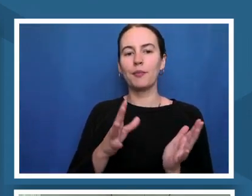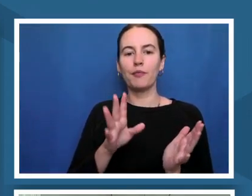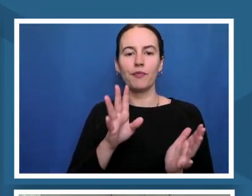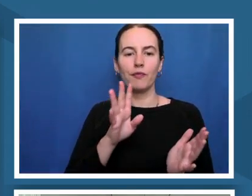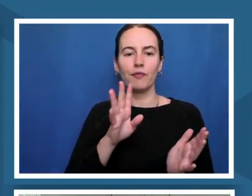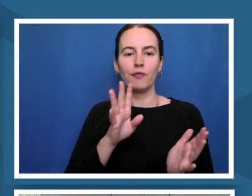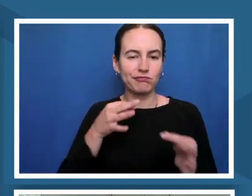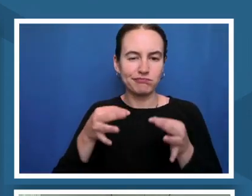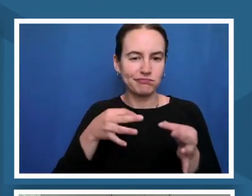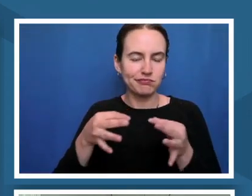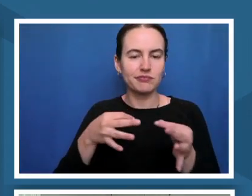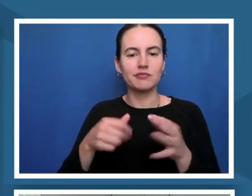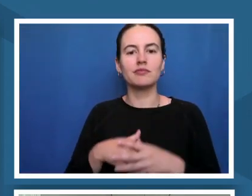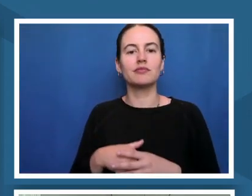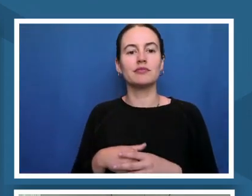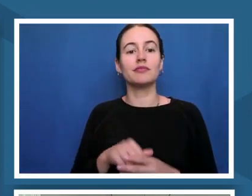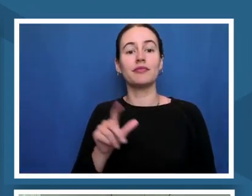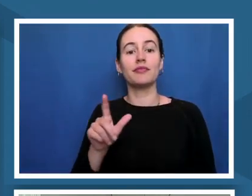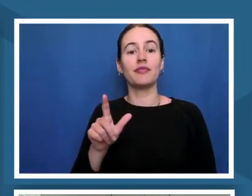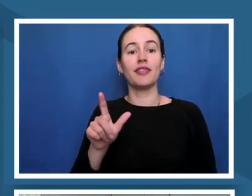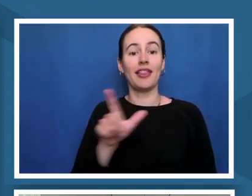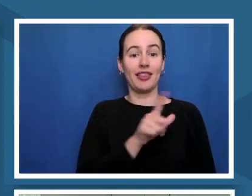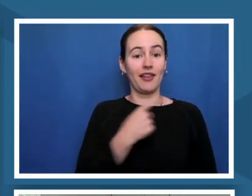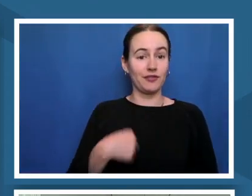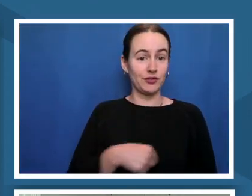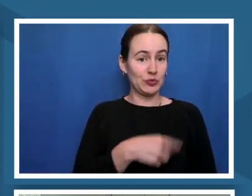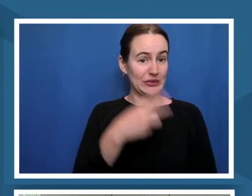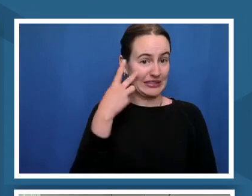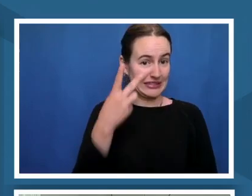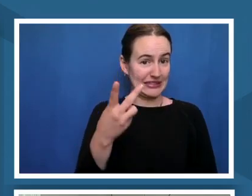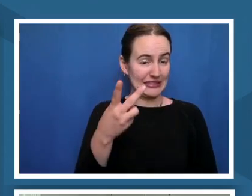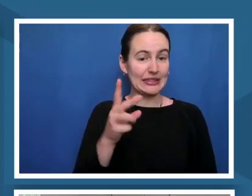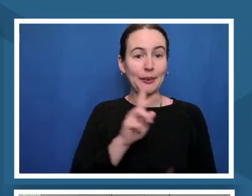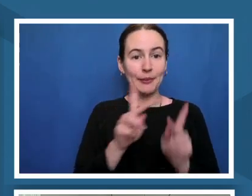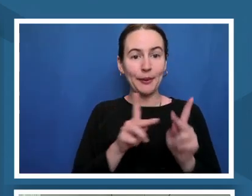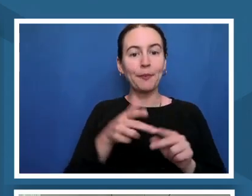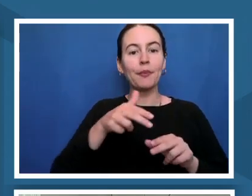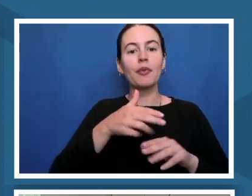artwork we see figures some of whom are